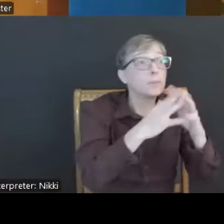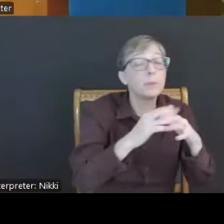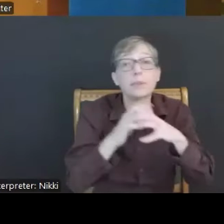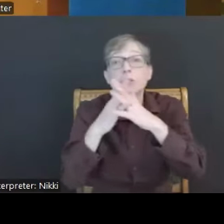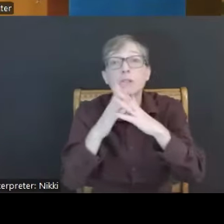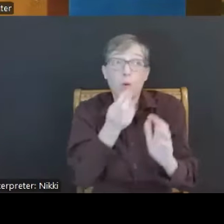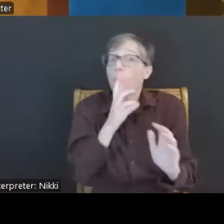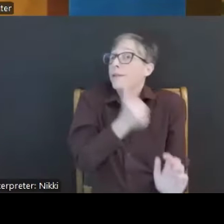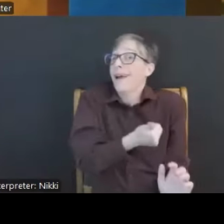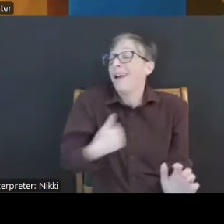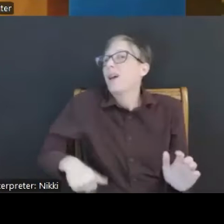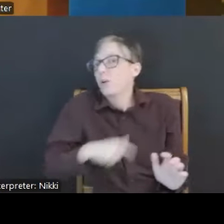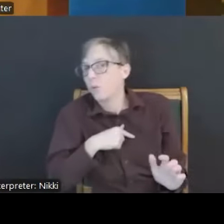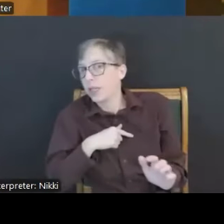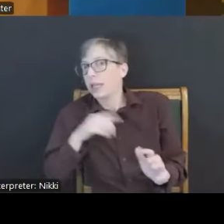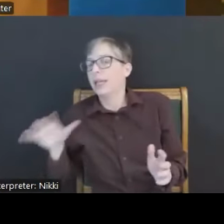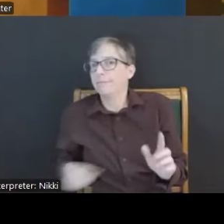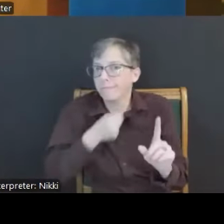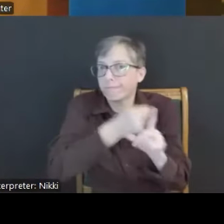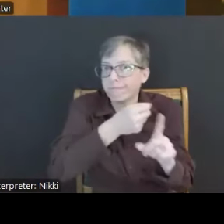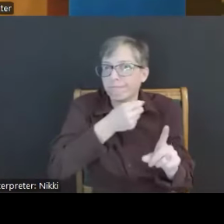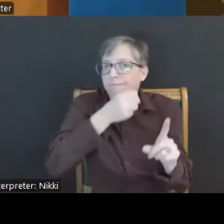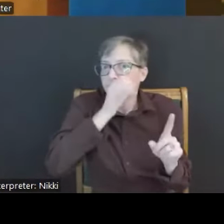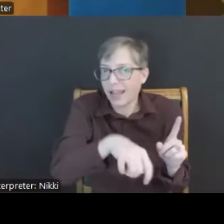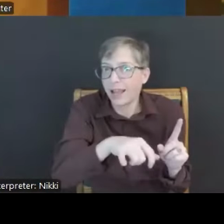to the family as hey you know we can't get you in right now but here are some opportunities